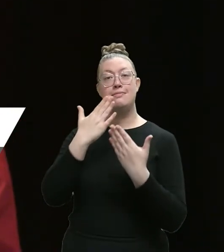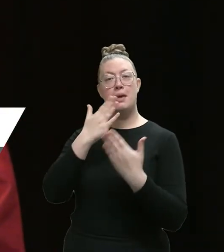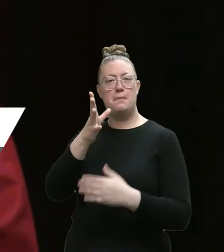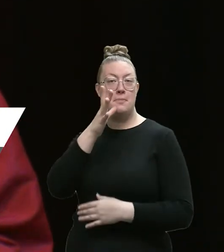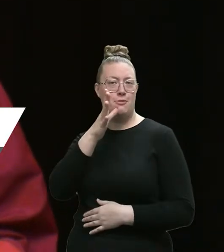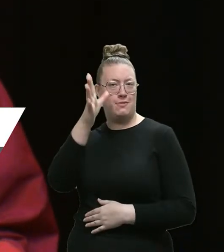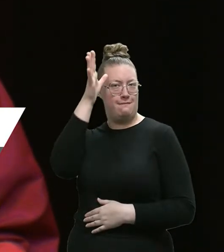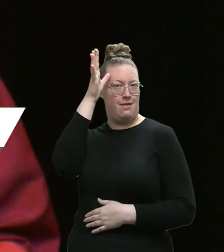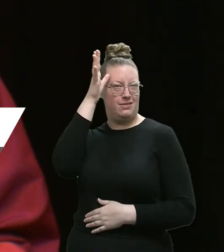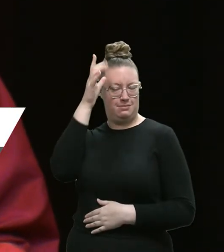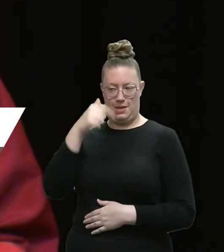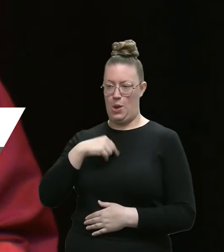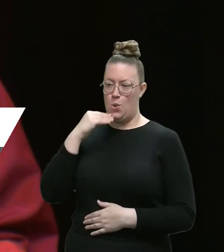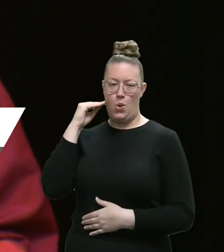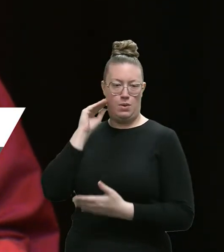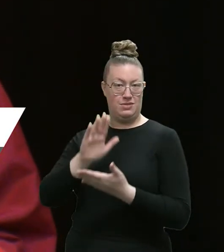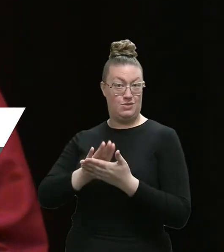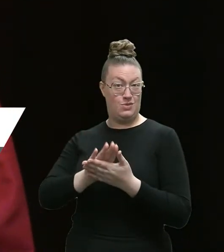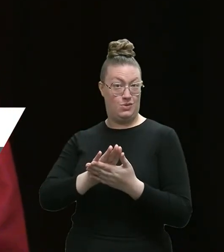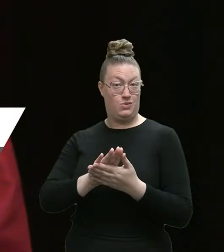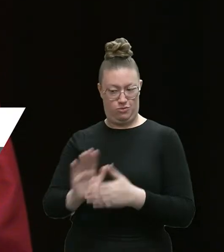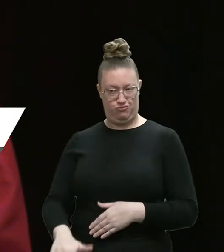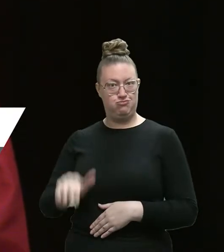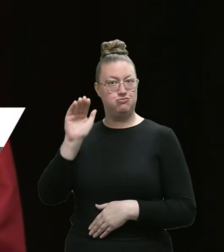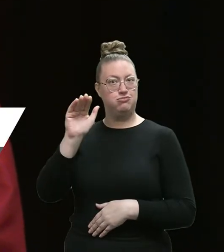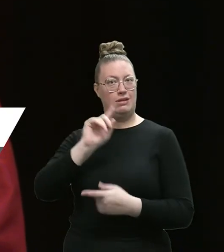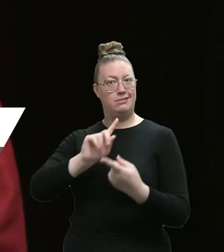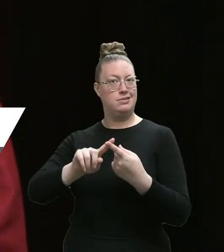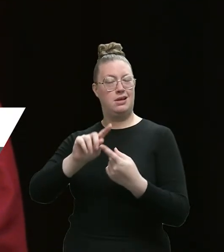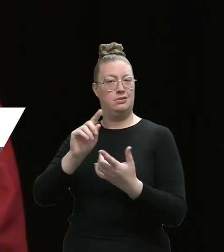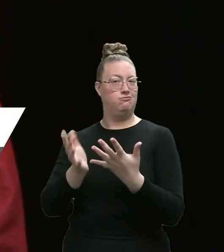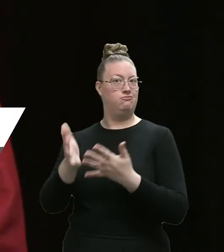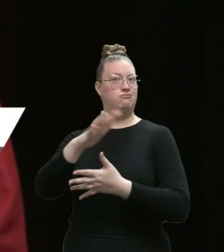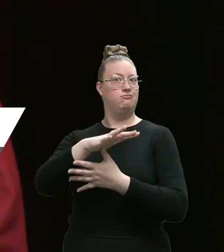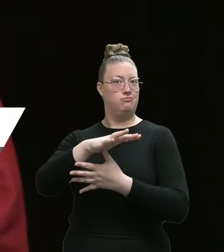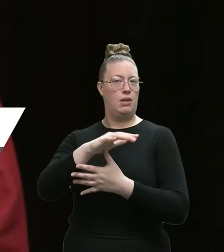we kind of back and forth said, we want to go this way, we want to go that way.